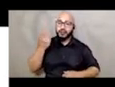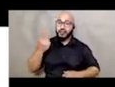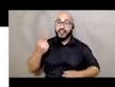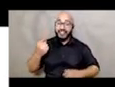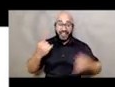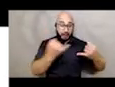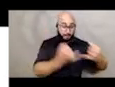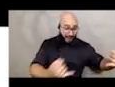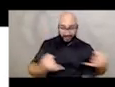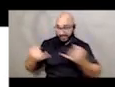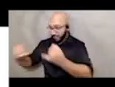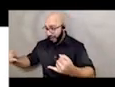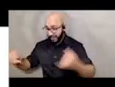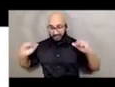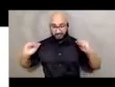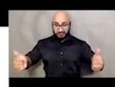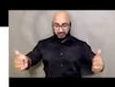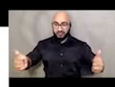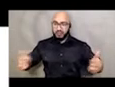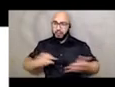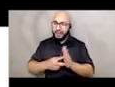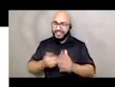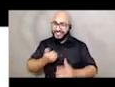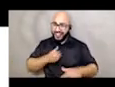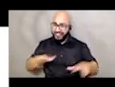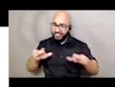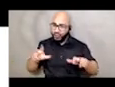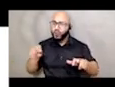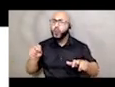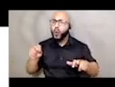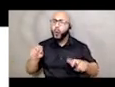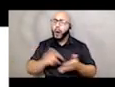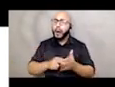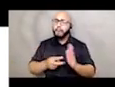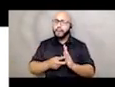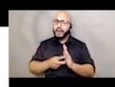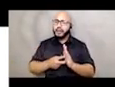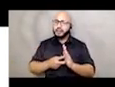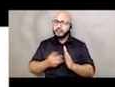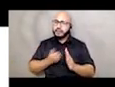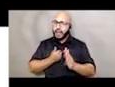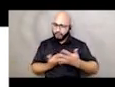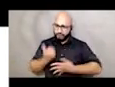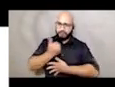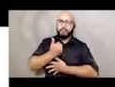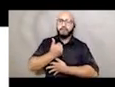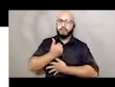to put yourself and your boundaries before somebody else. This is an act of self-love and honesty.